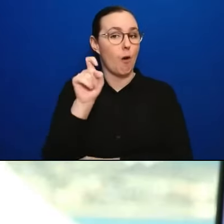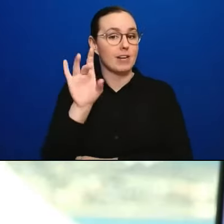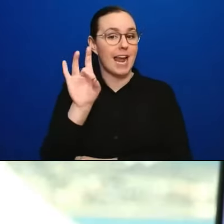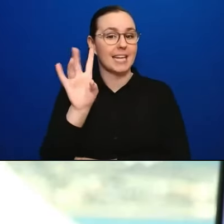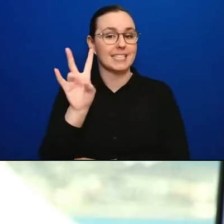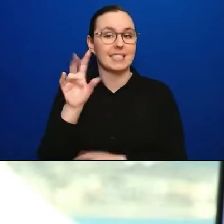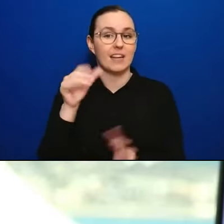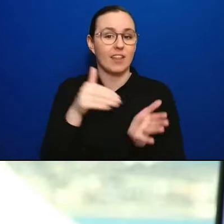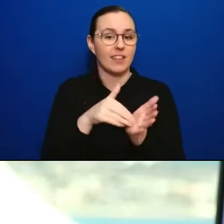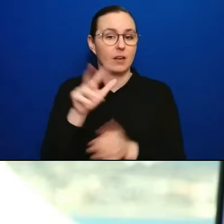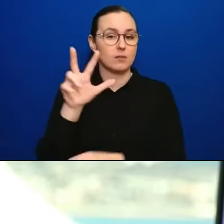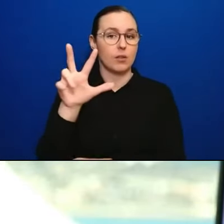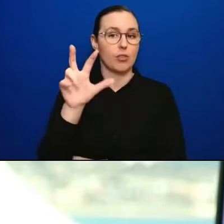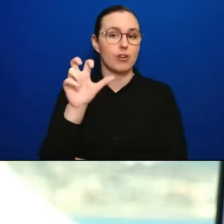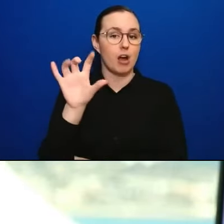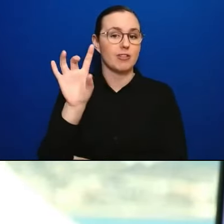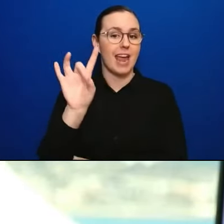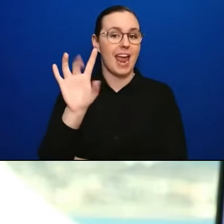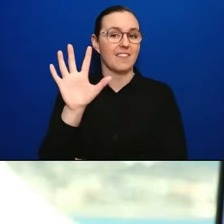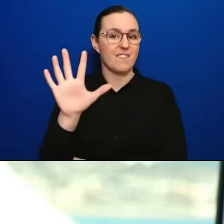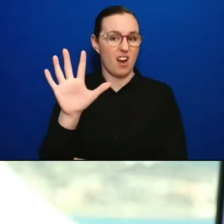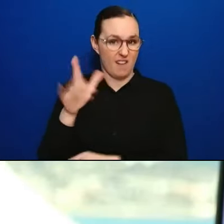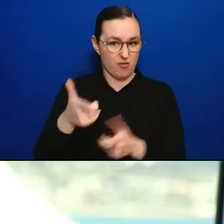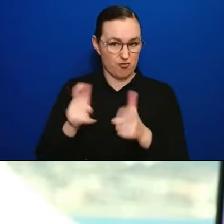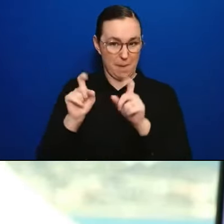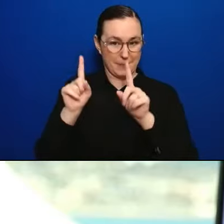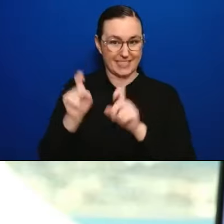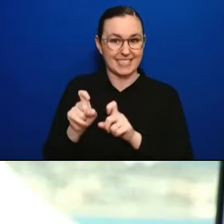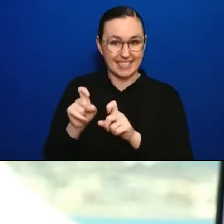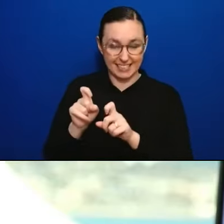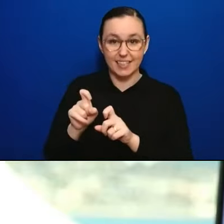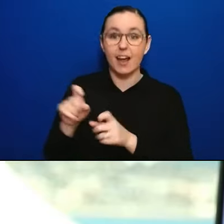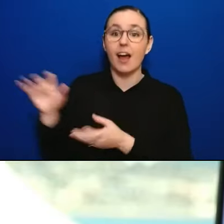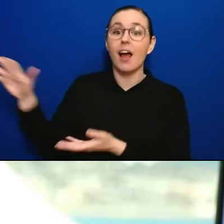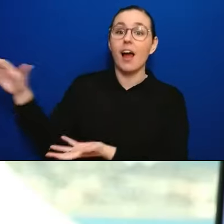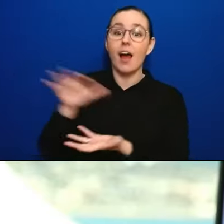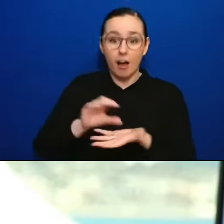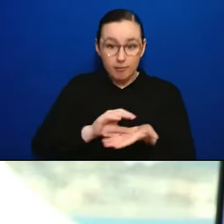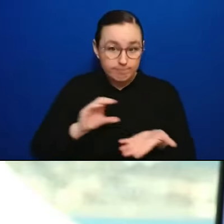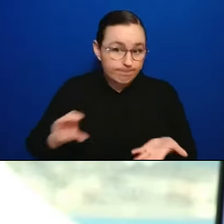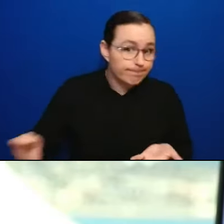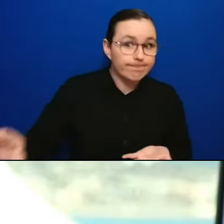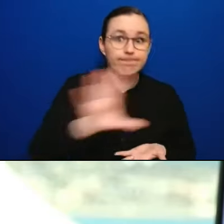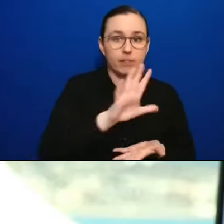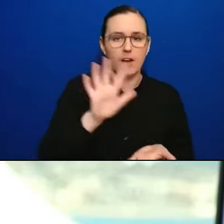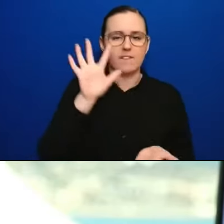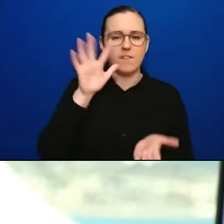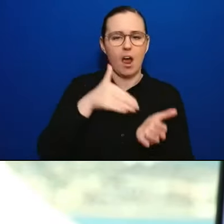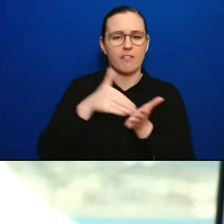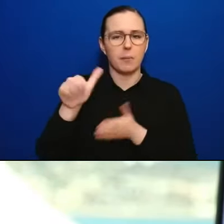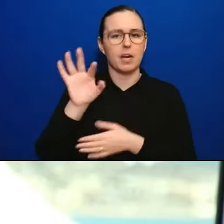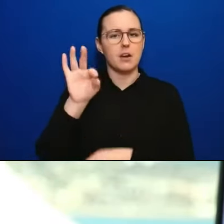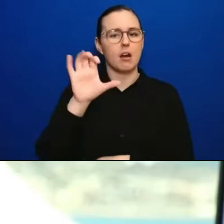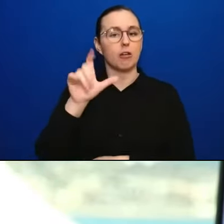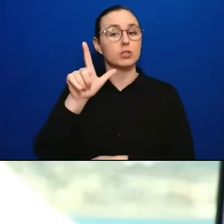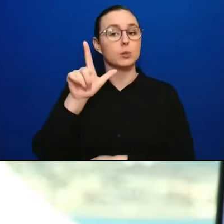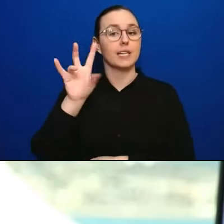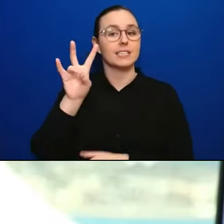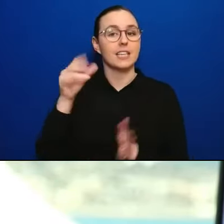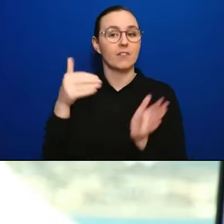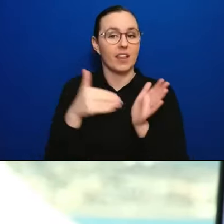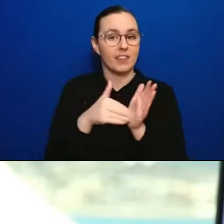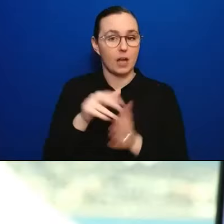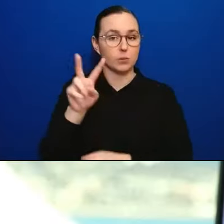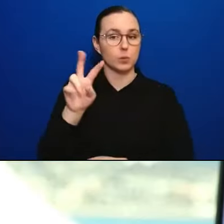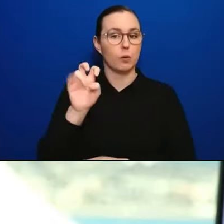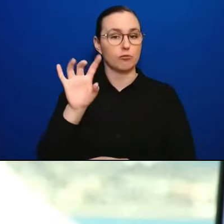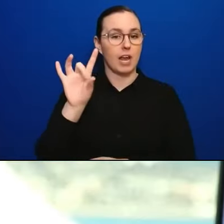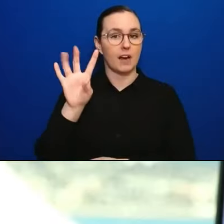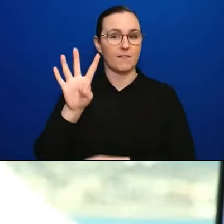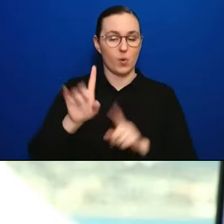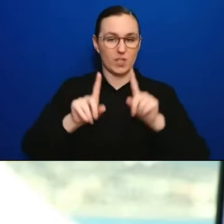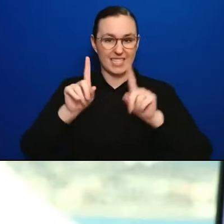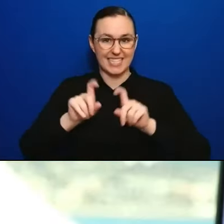31st, 2022, 10,187,385 rapid